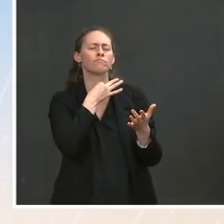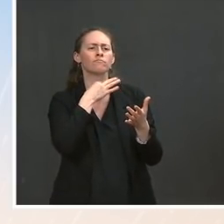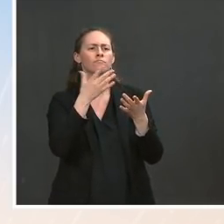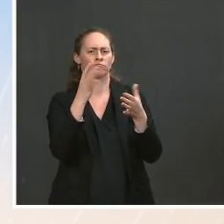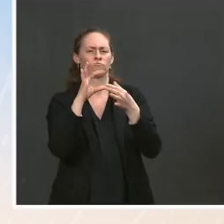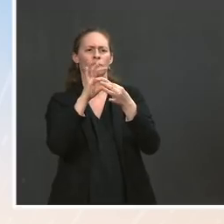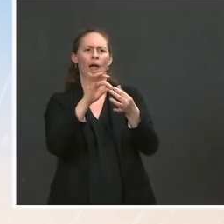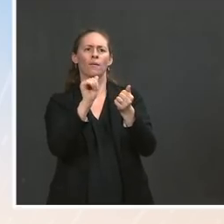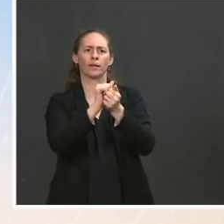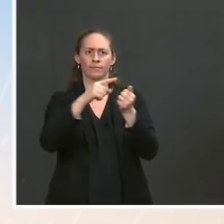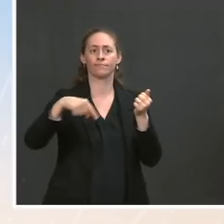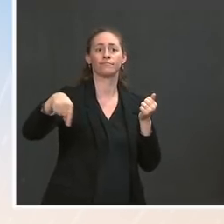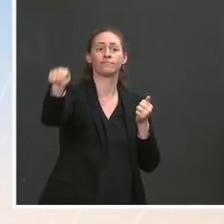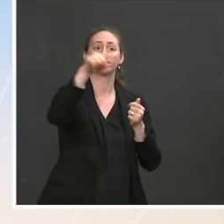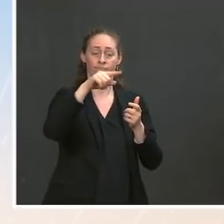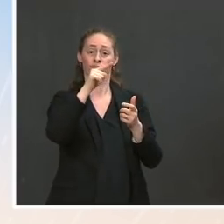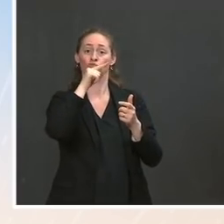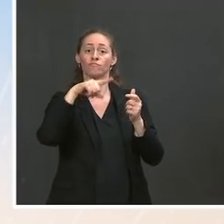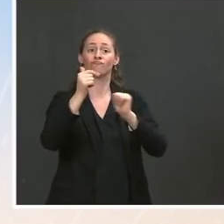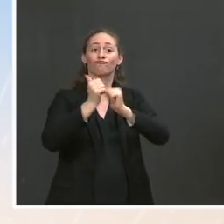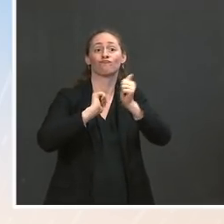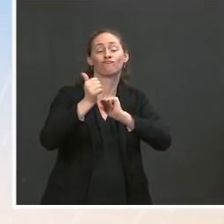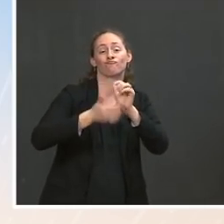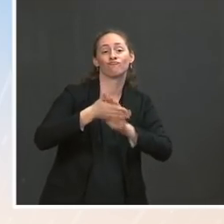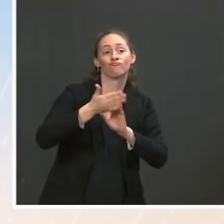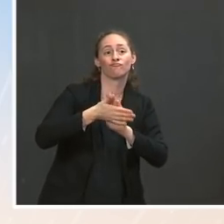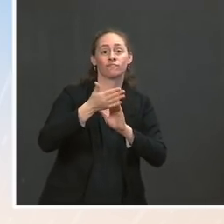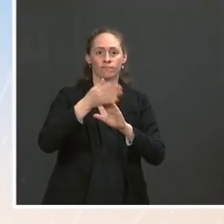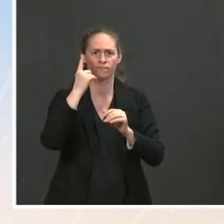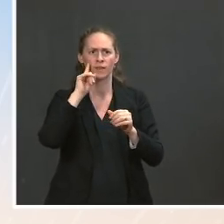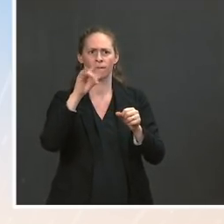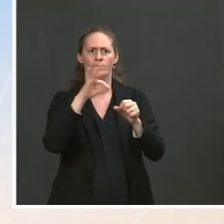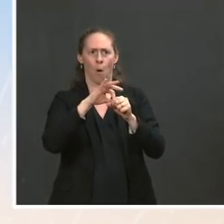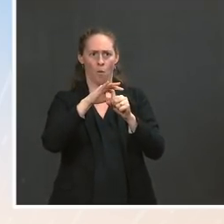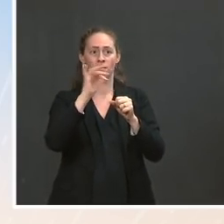and then into the transition and here at the White House, any time that the President has an event